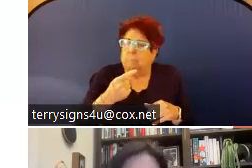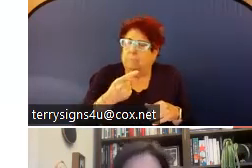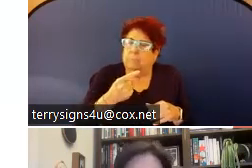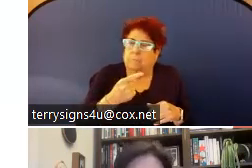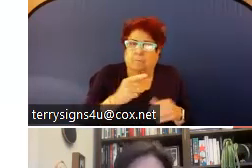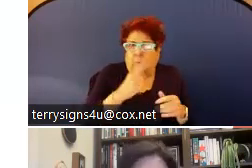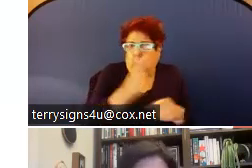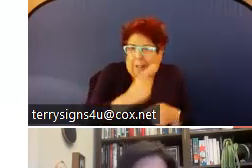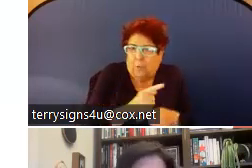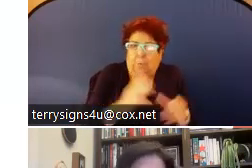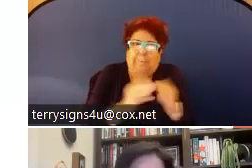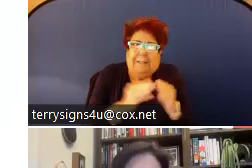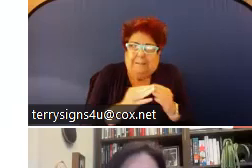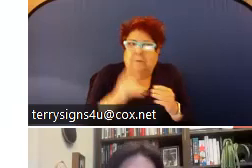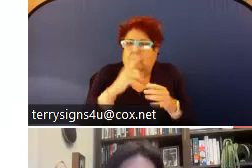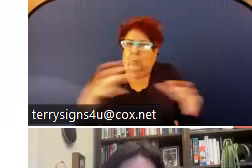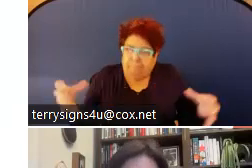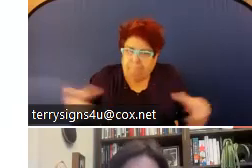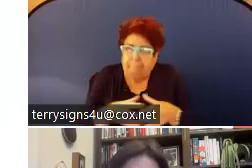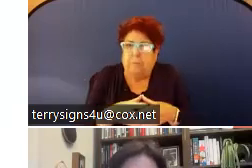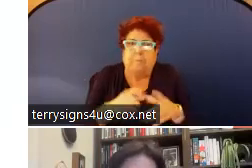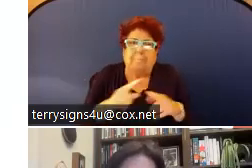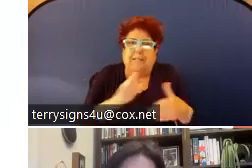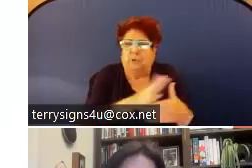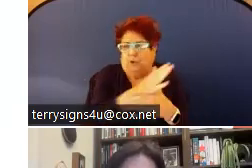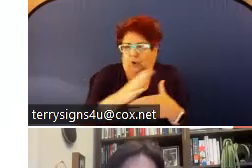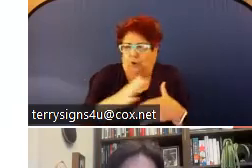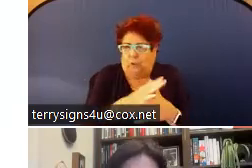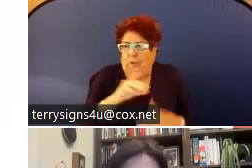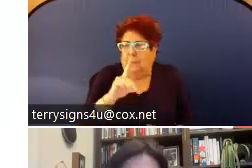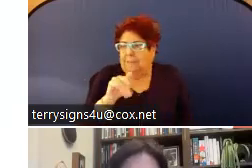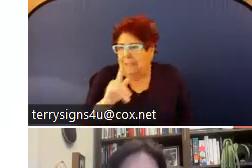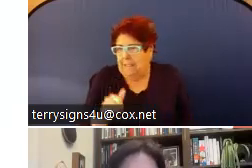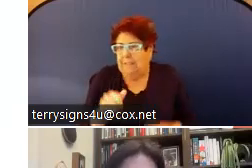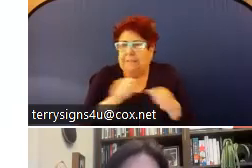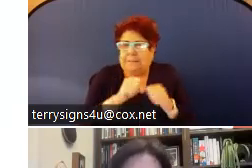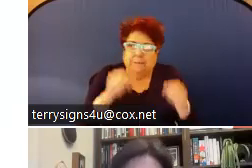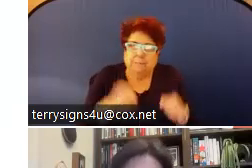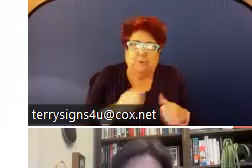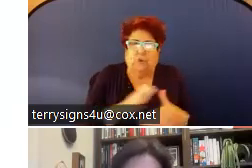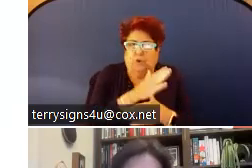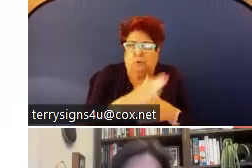together, but it's also a shared data system and a shared space for data learning and improvement.